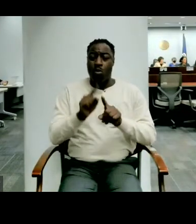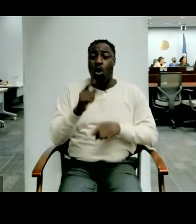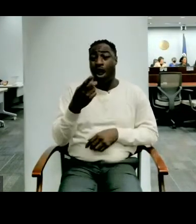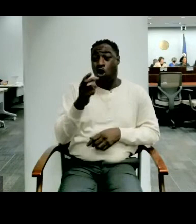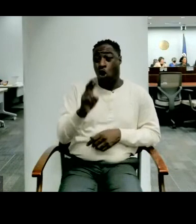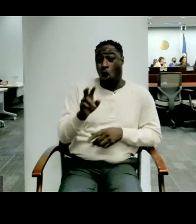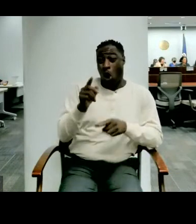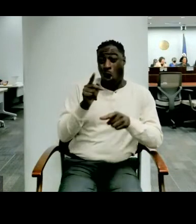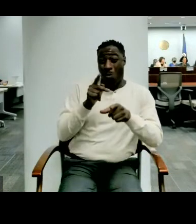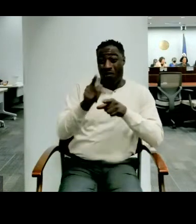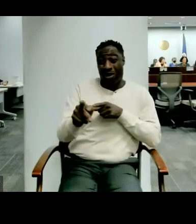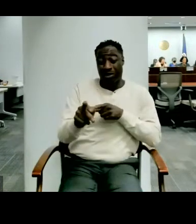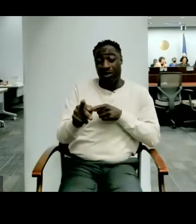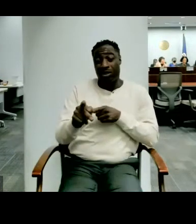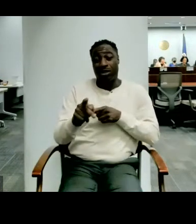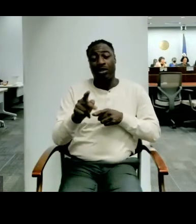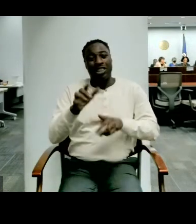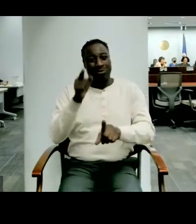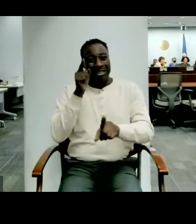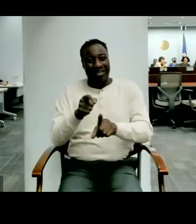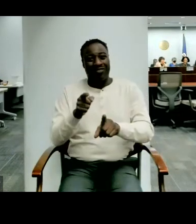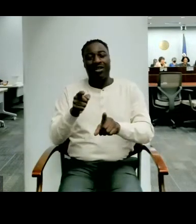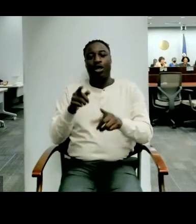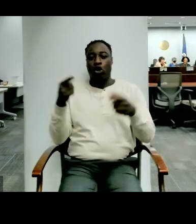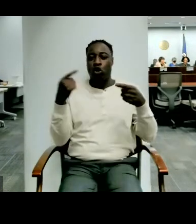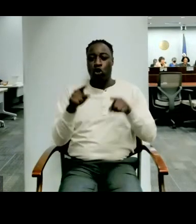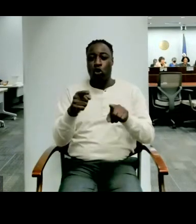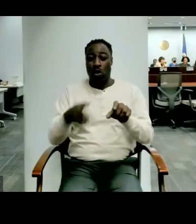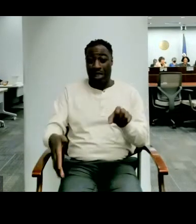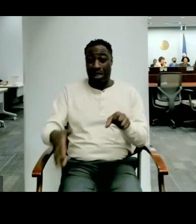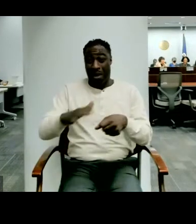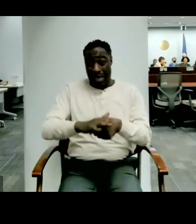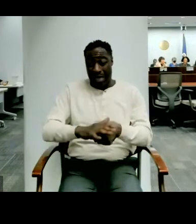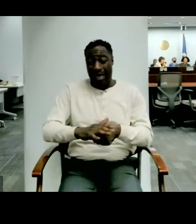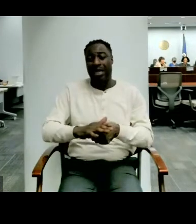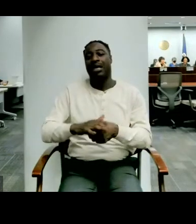at all times, but particularly during the pandemic since the end of the pandemic,